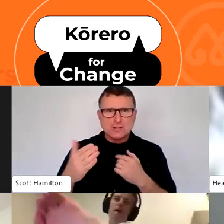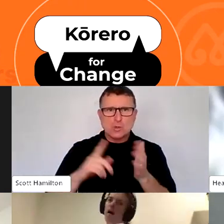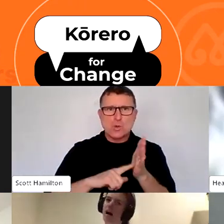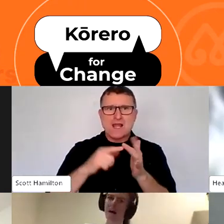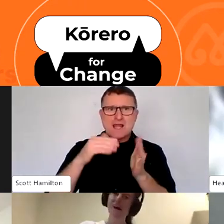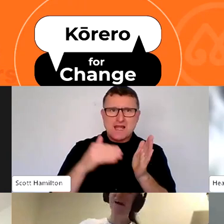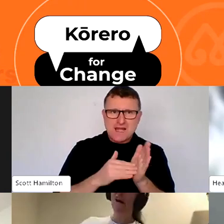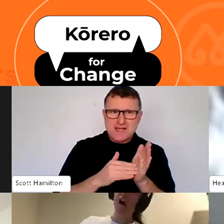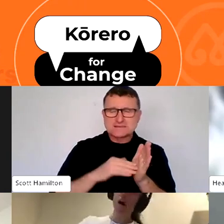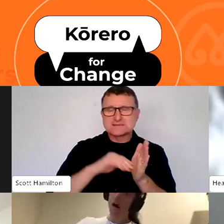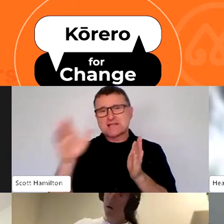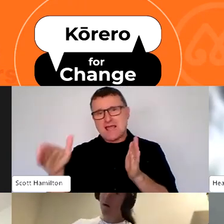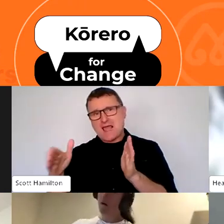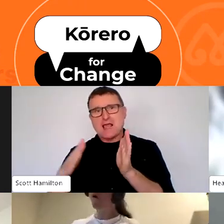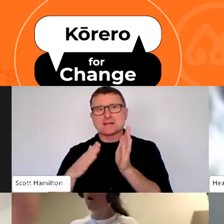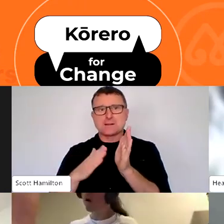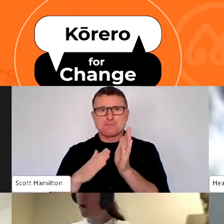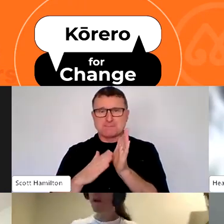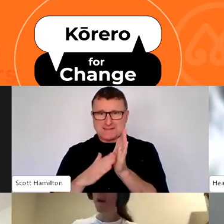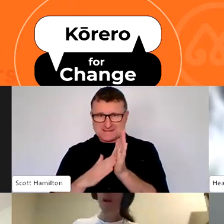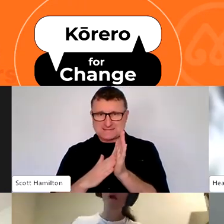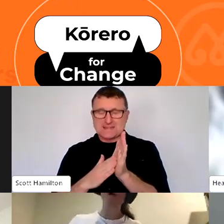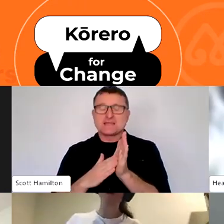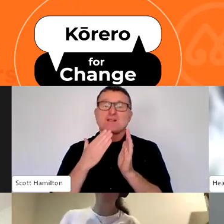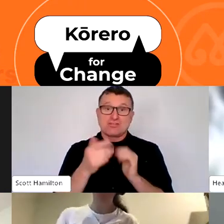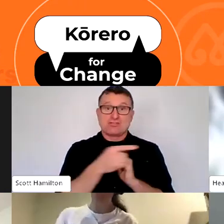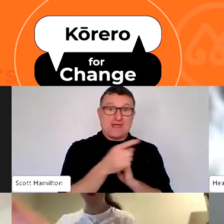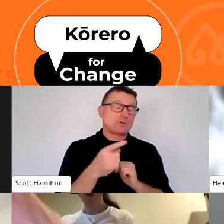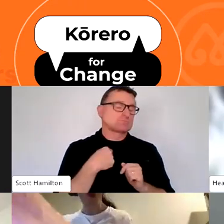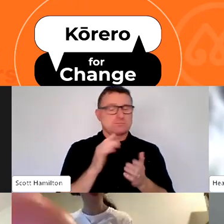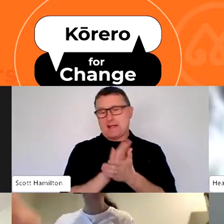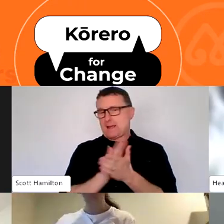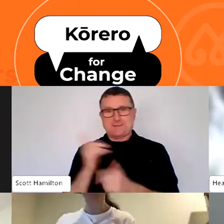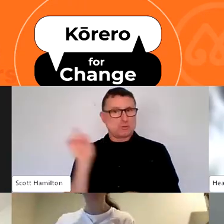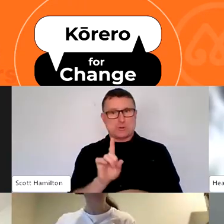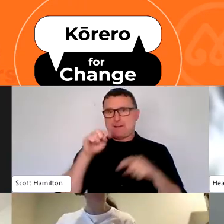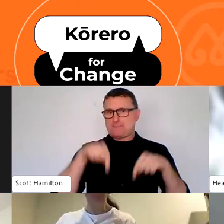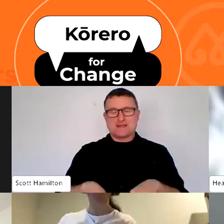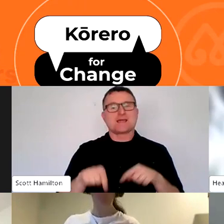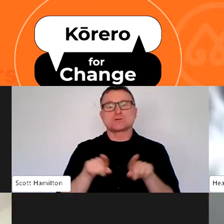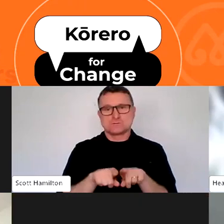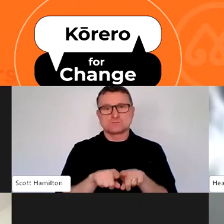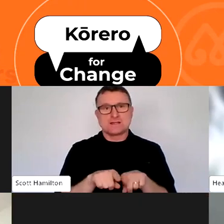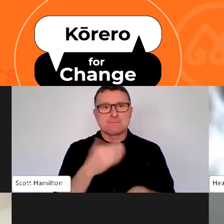been a pleasure to be here and be part of this today. So I'm going